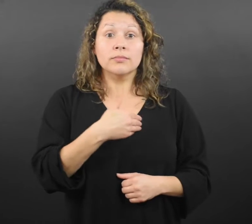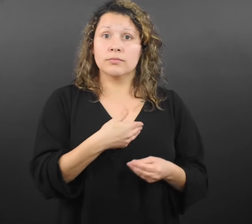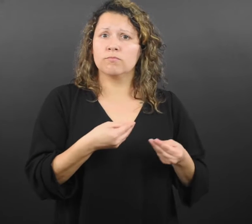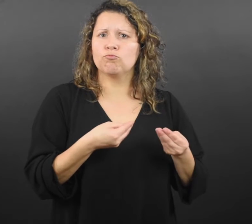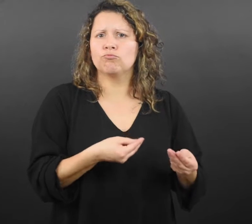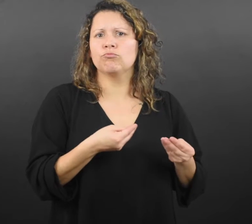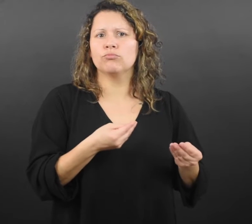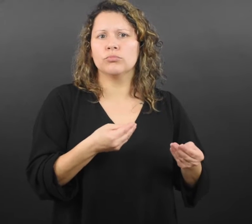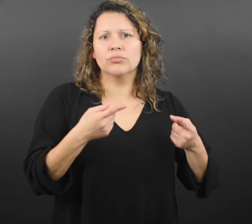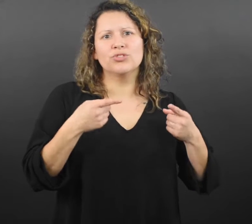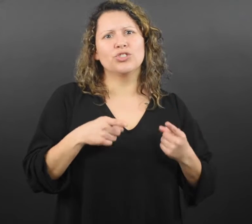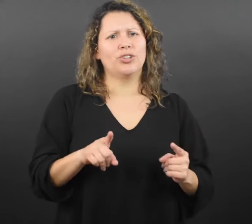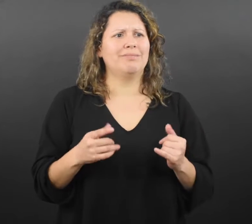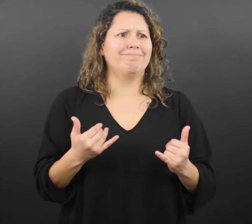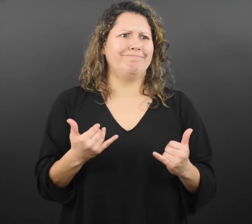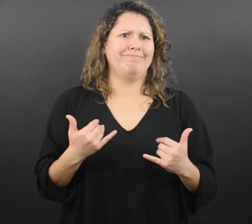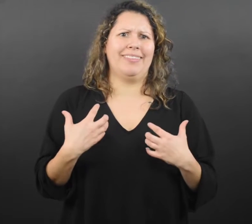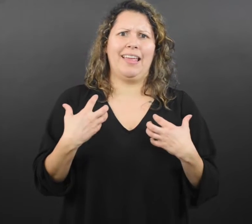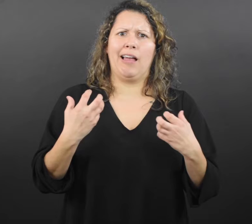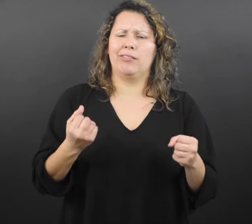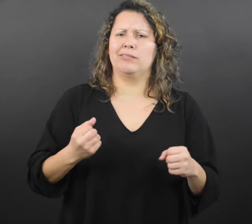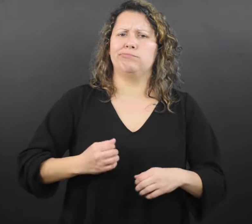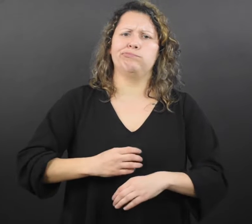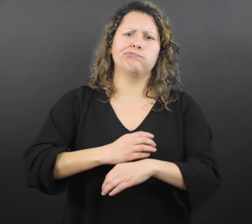Breastfeeding during the Current Health Crisis